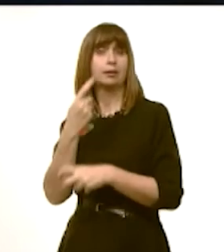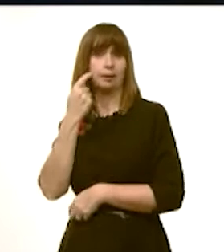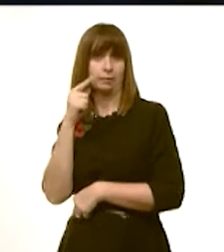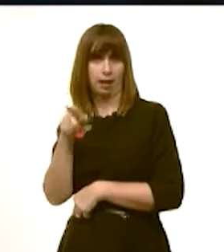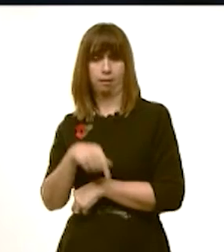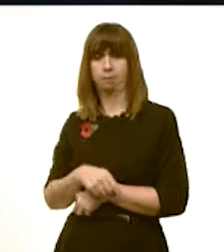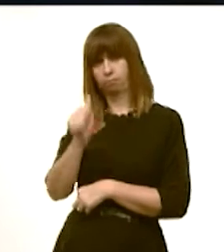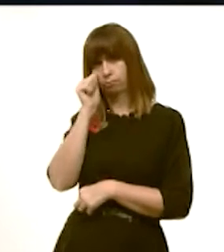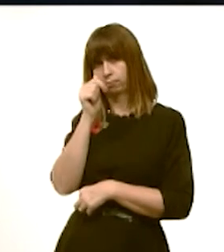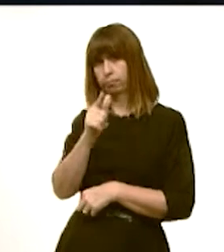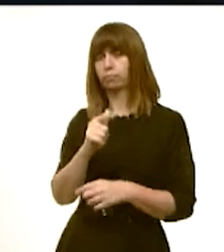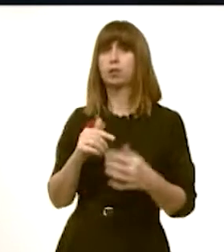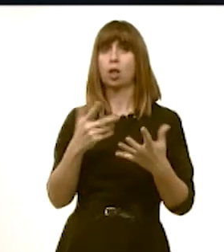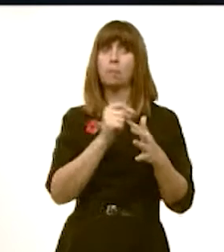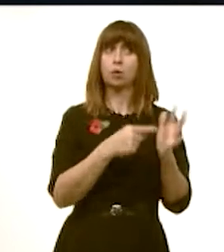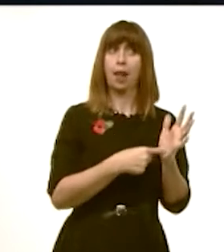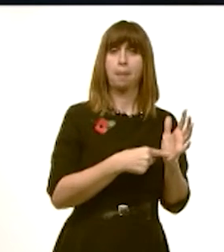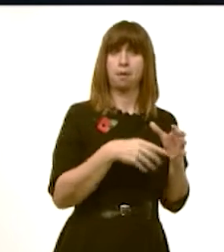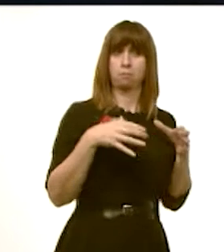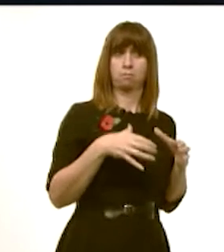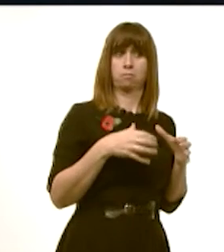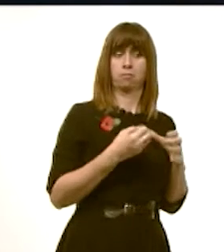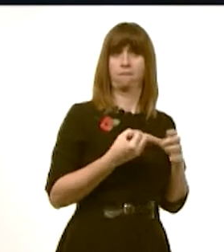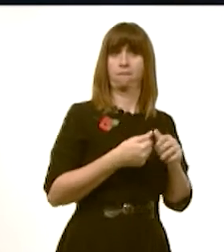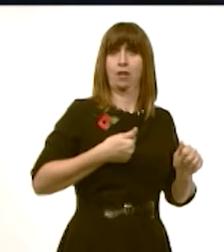who work in the Port Talbot plant, have said to me that they werenít very happy with the